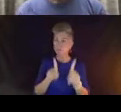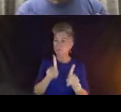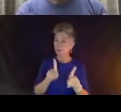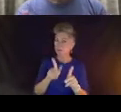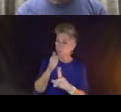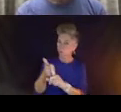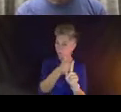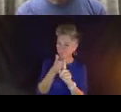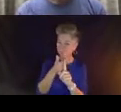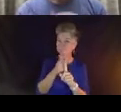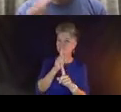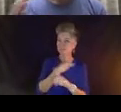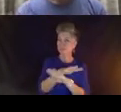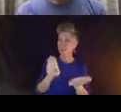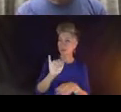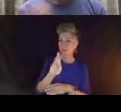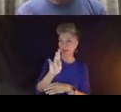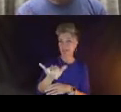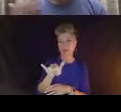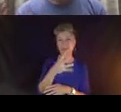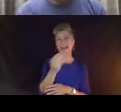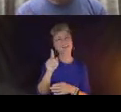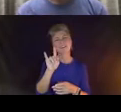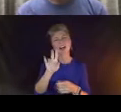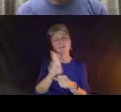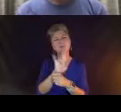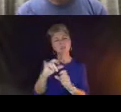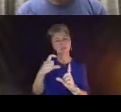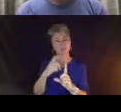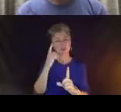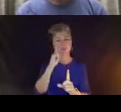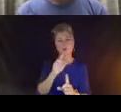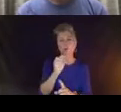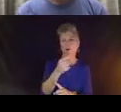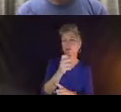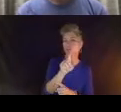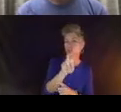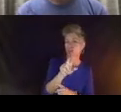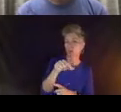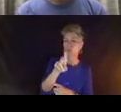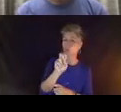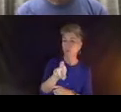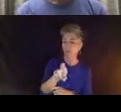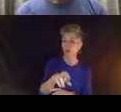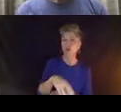to encompass gender queer, non-conforming and the other terms that are available to use.